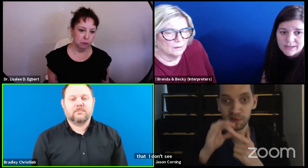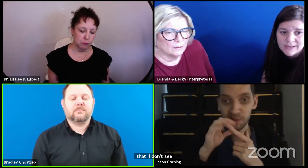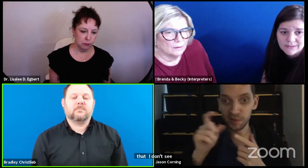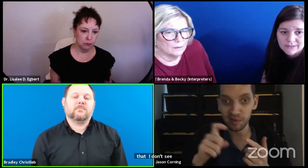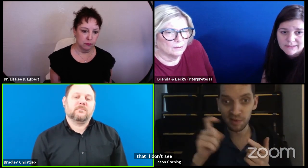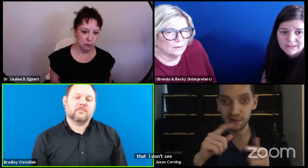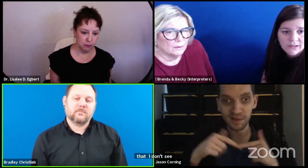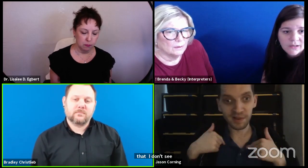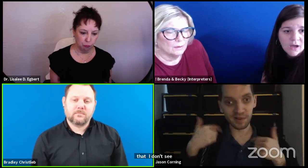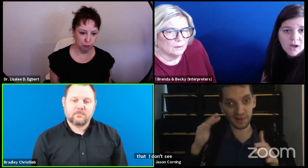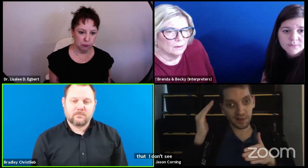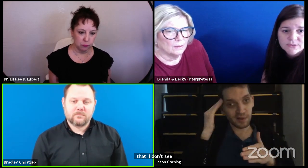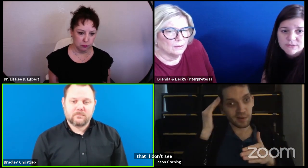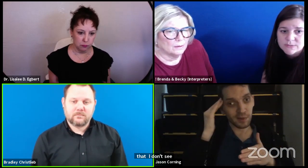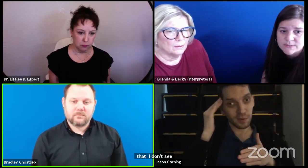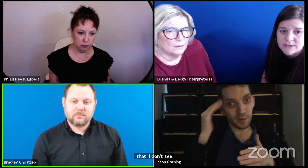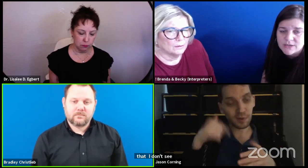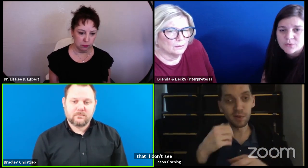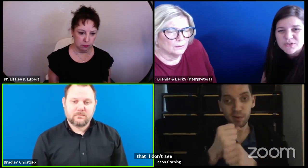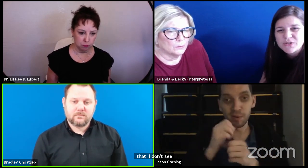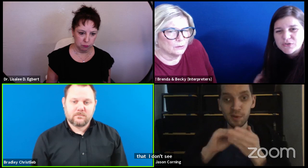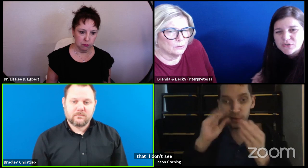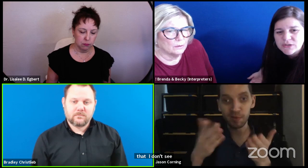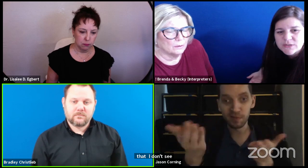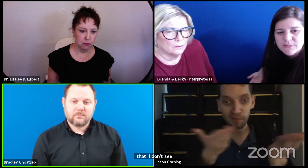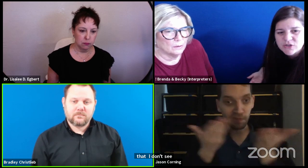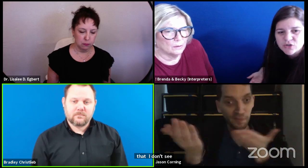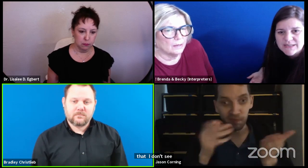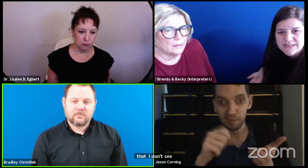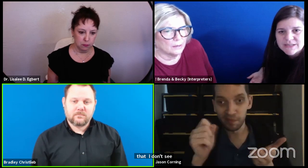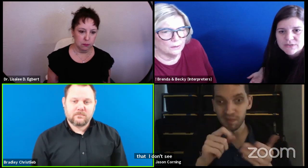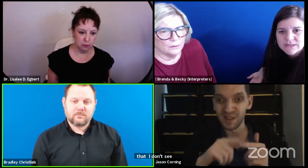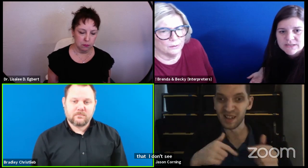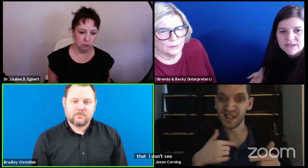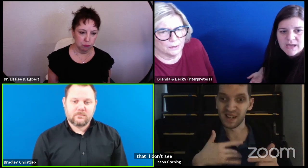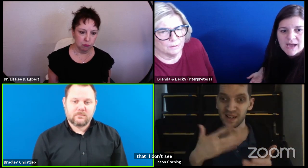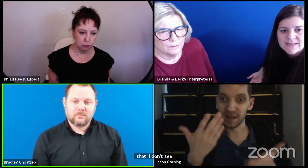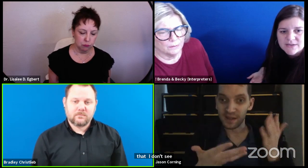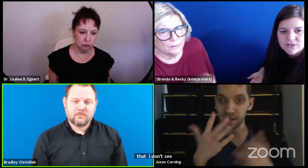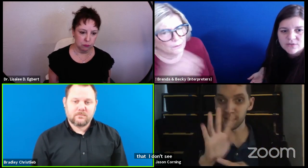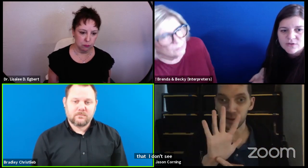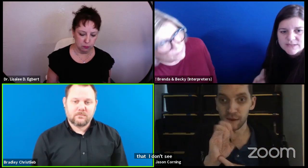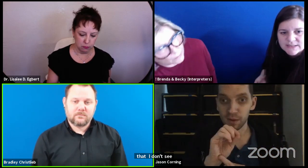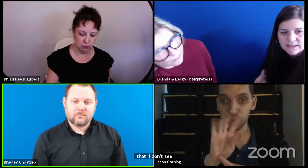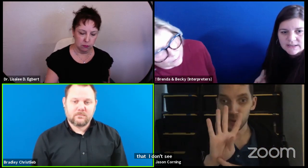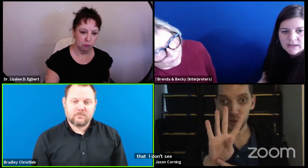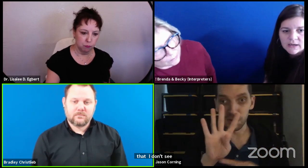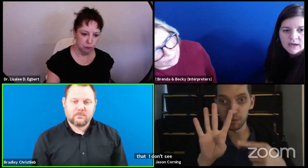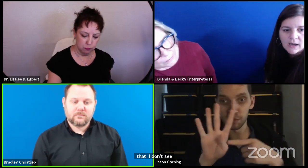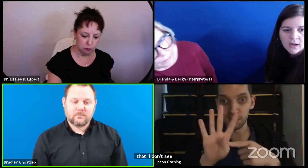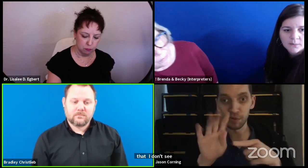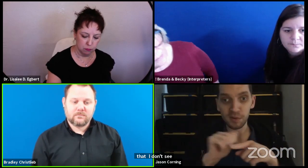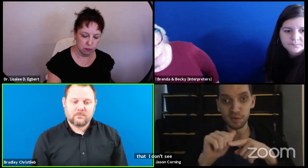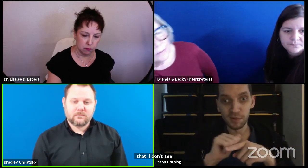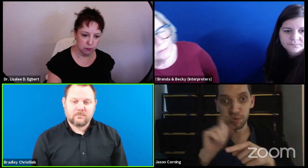handling students with special needs at Towson University.